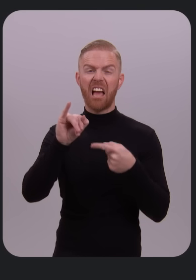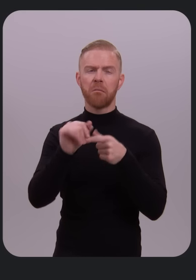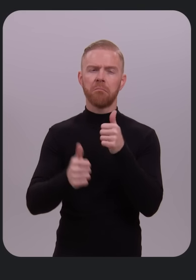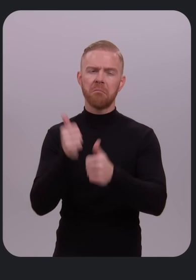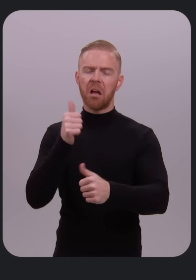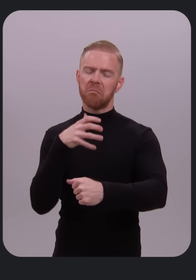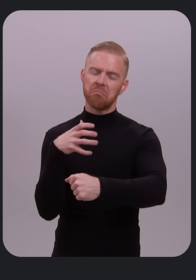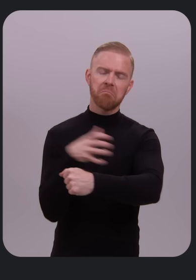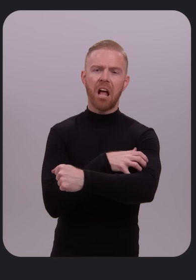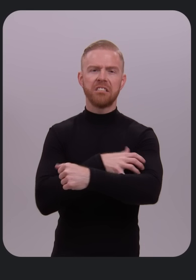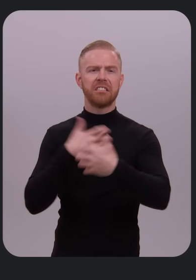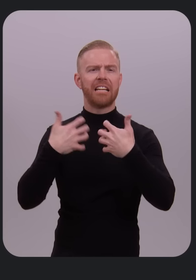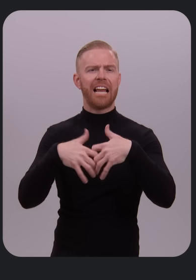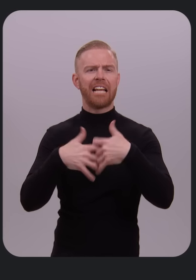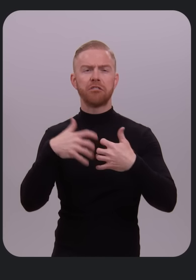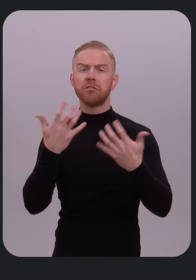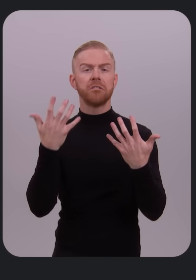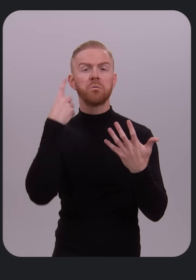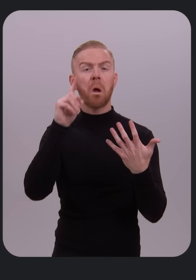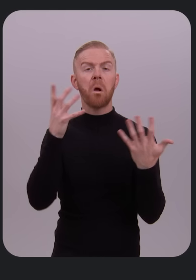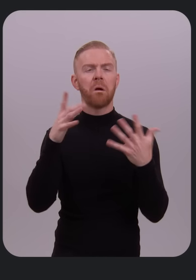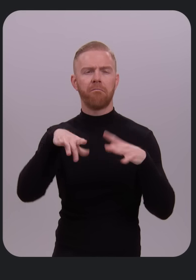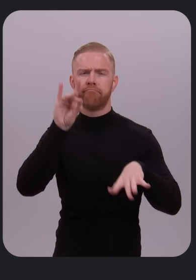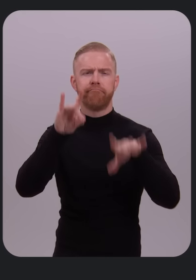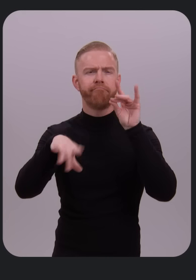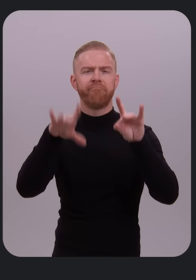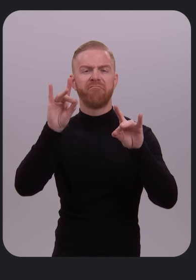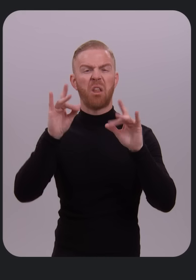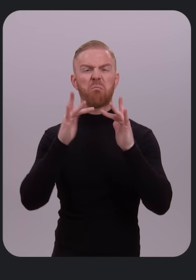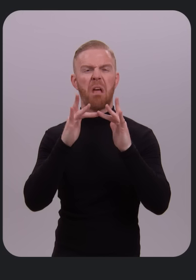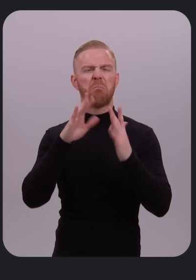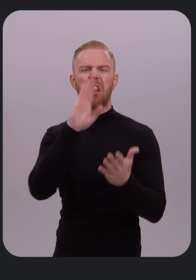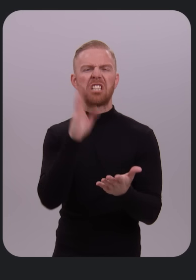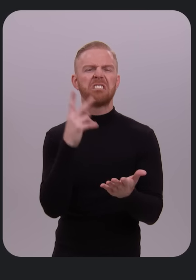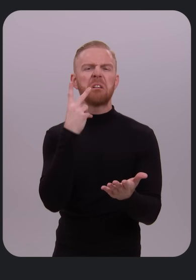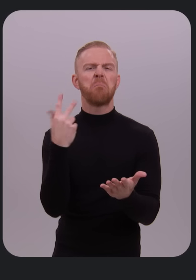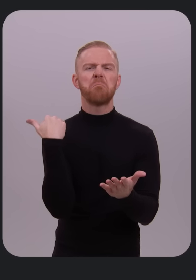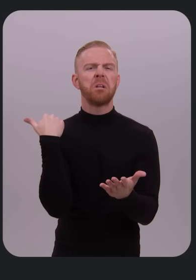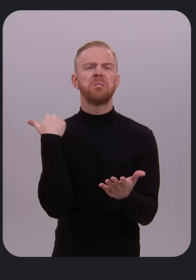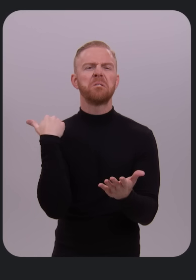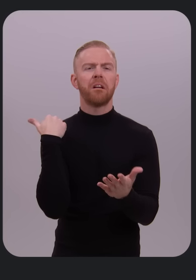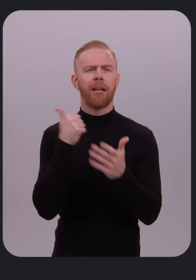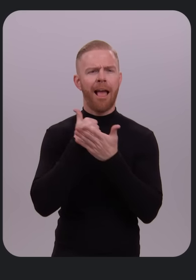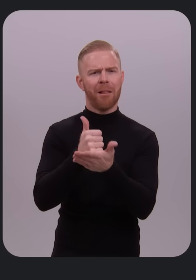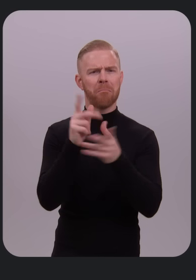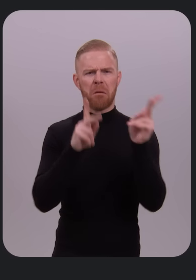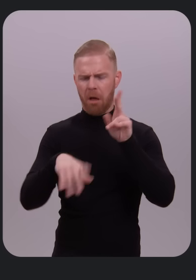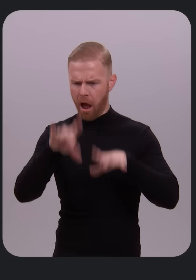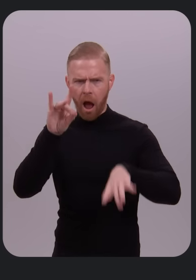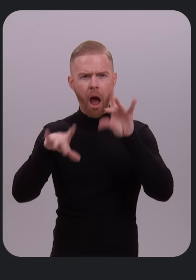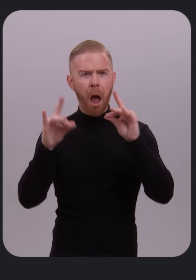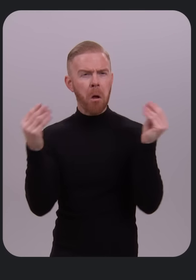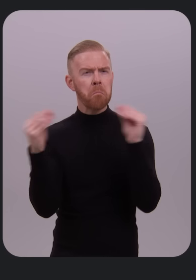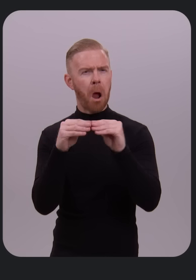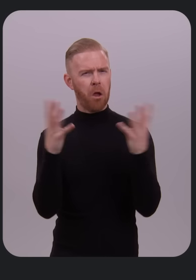for discovery that the web has ever seen, helping people discover even more of what the web has to offer, and find